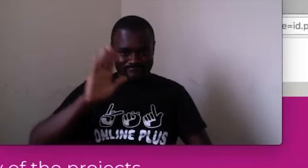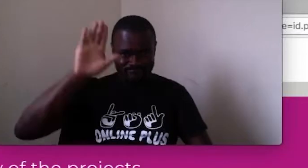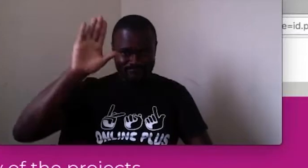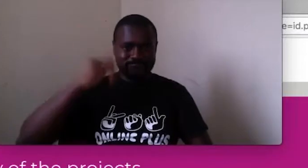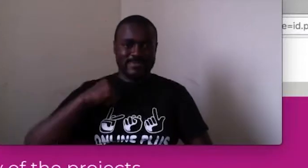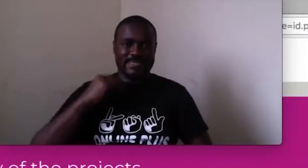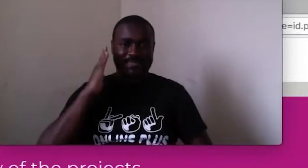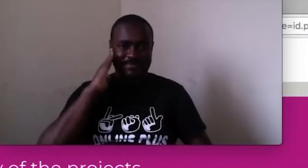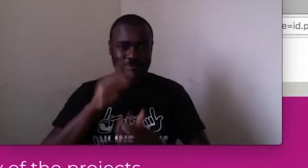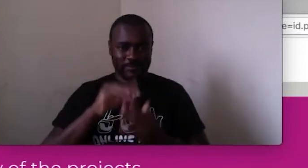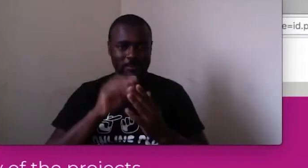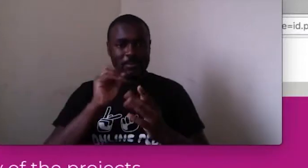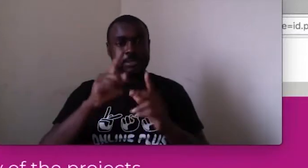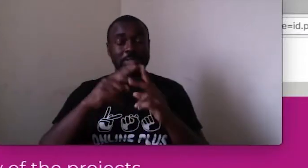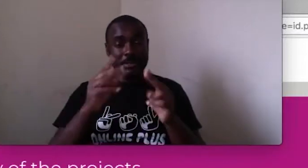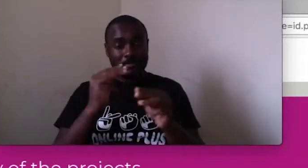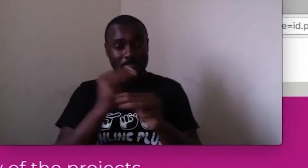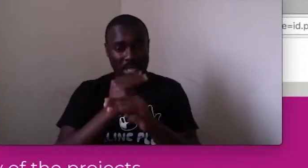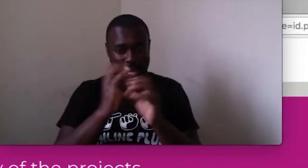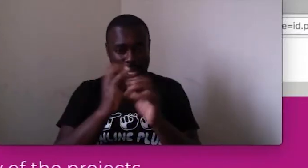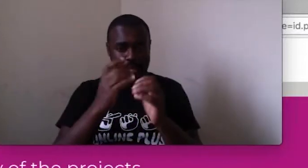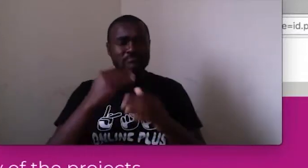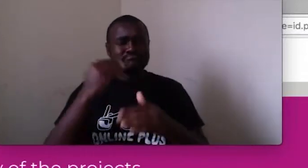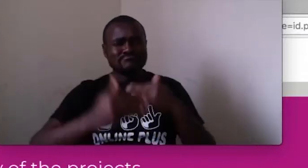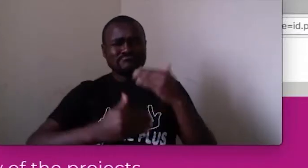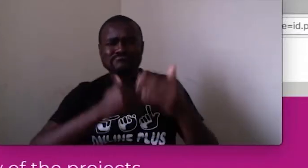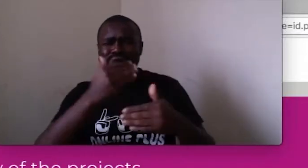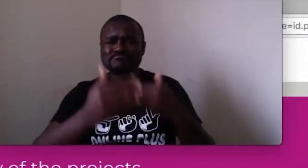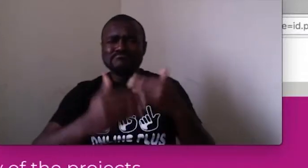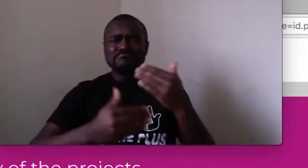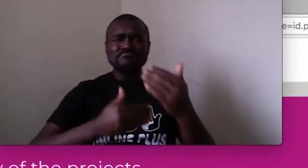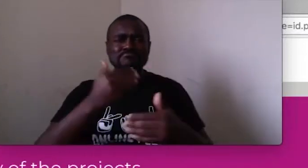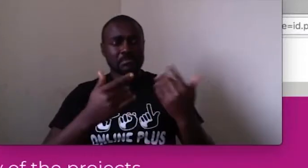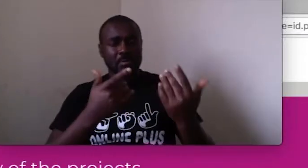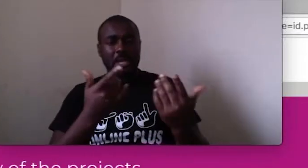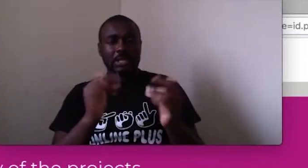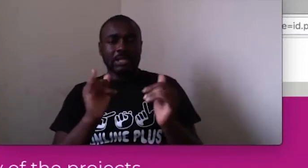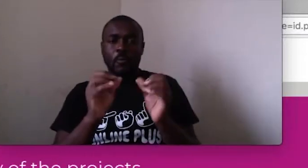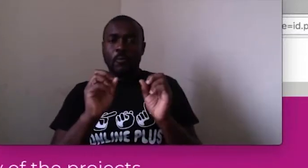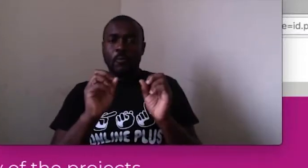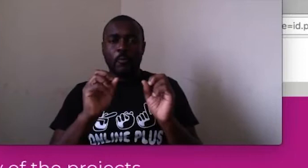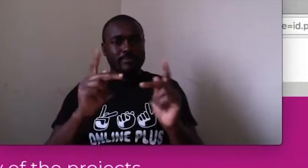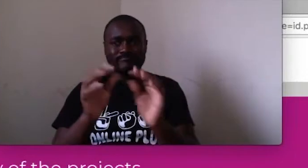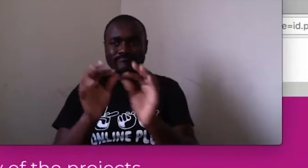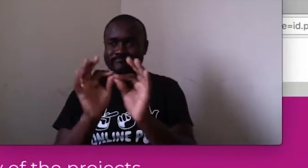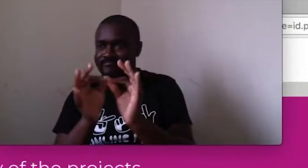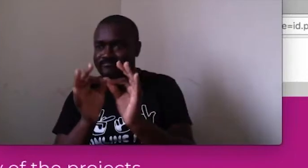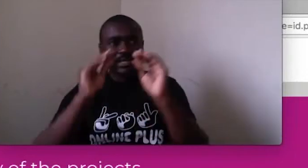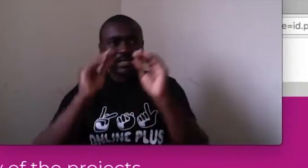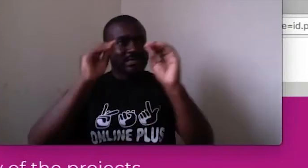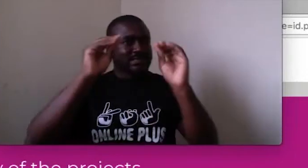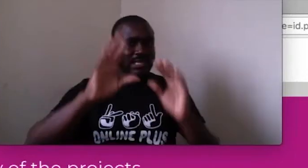wanted to find out who is the deaf person? and I said, it's myself and so we started working toget with the interpreter